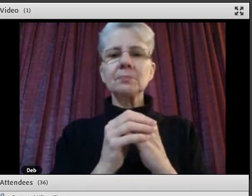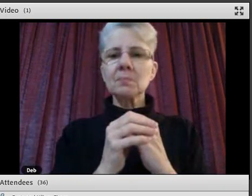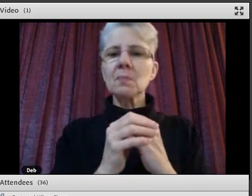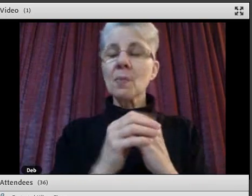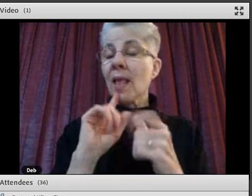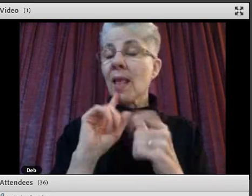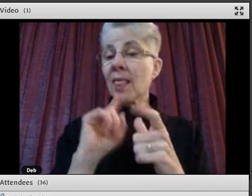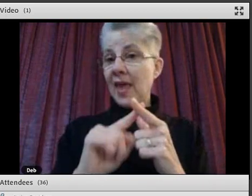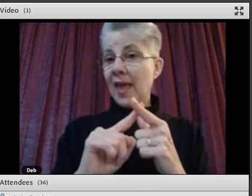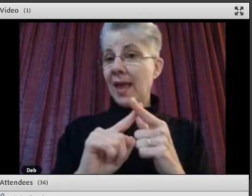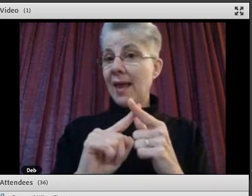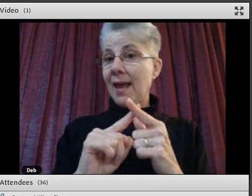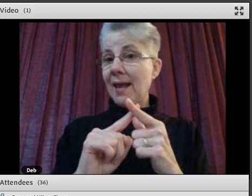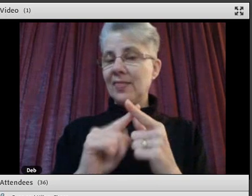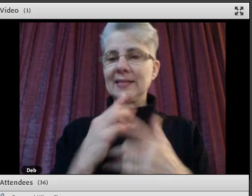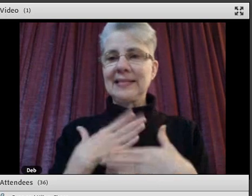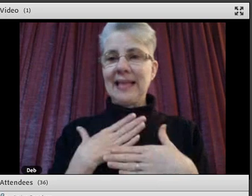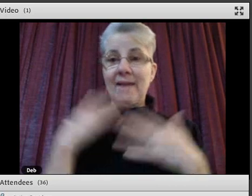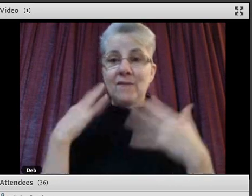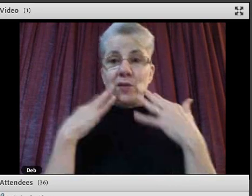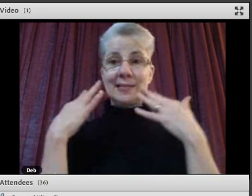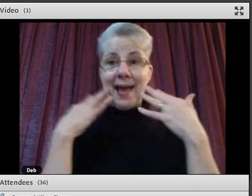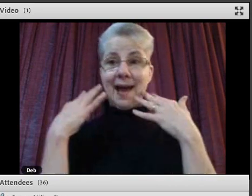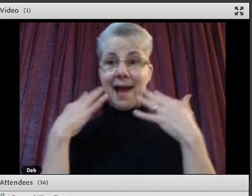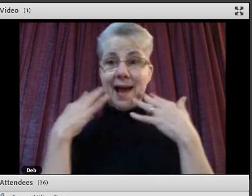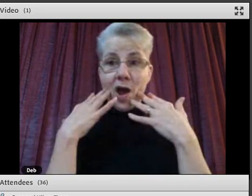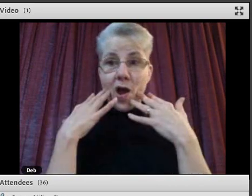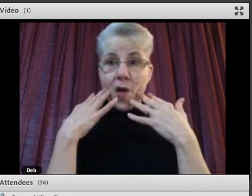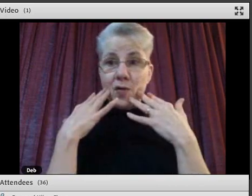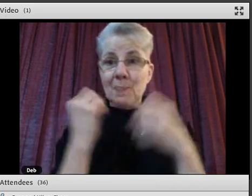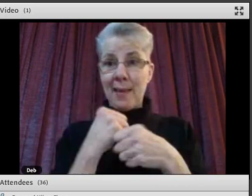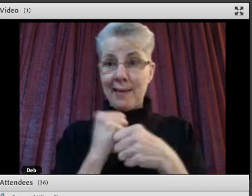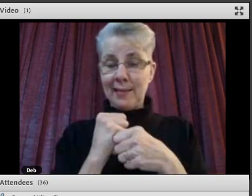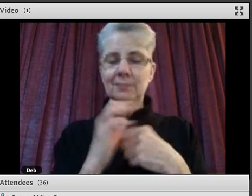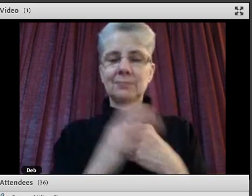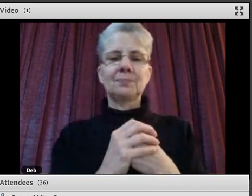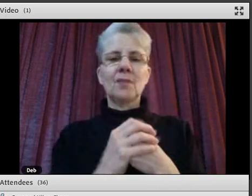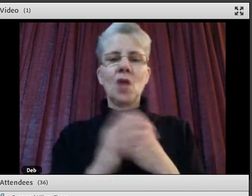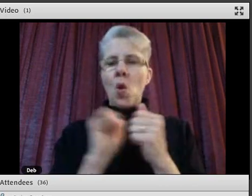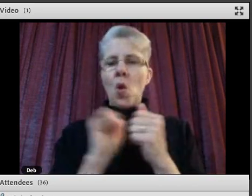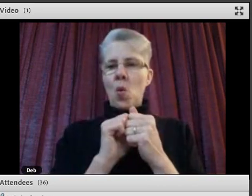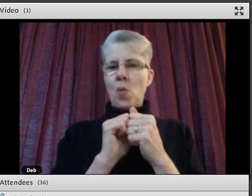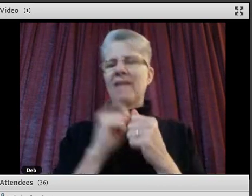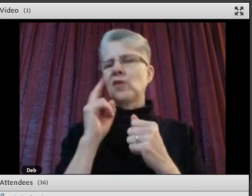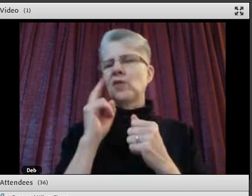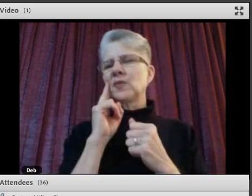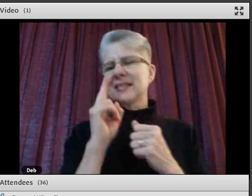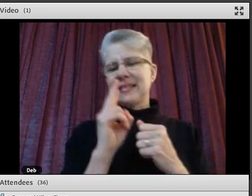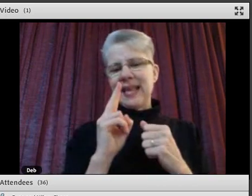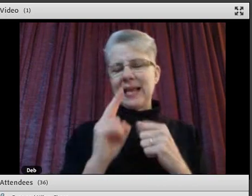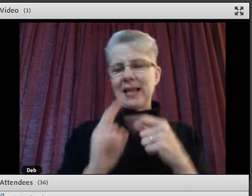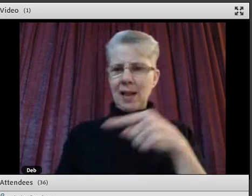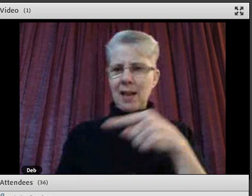And then, this delightful sound comes out. And if you see the bottom picture